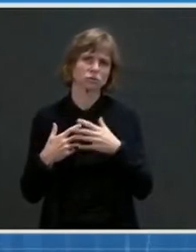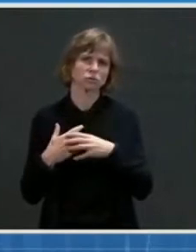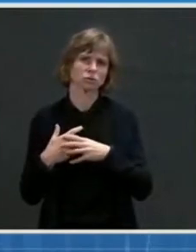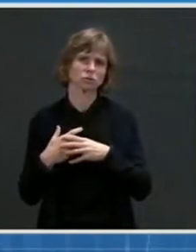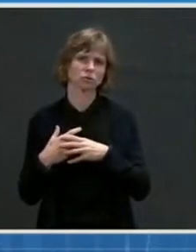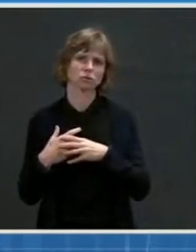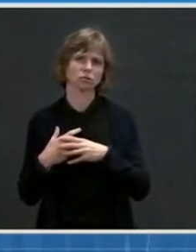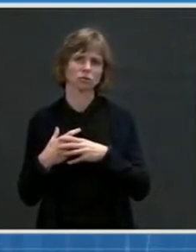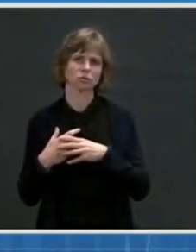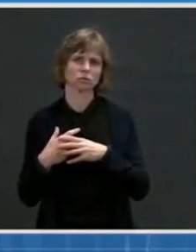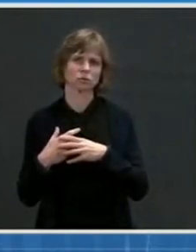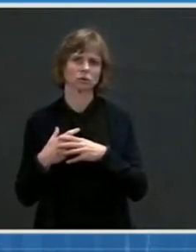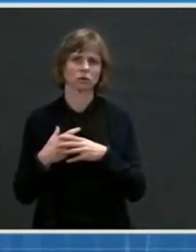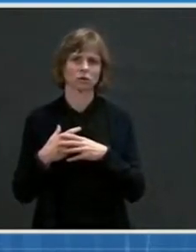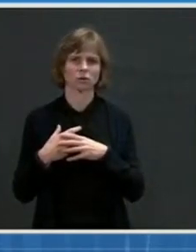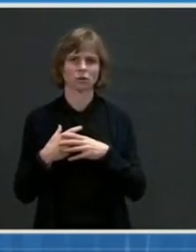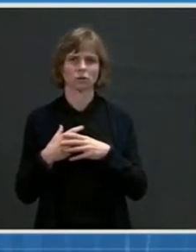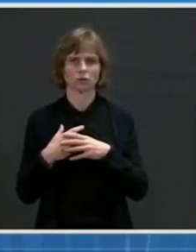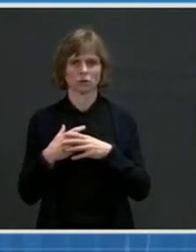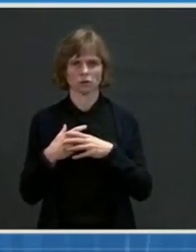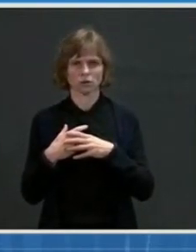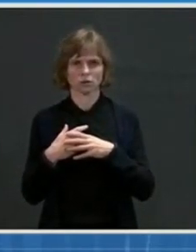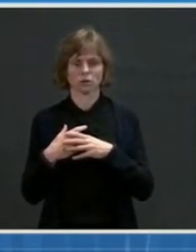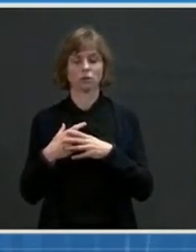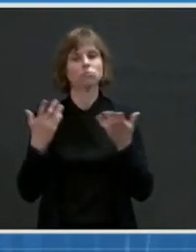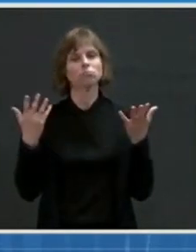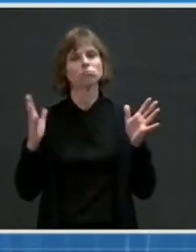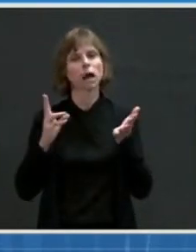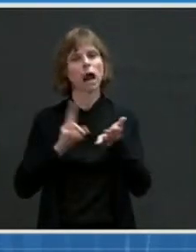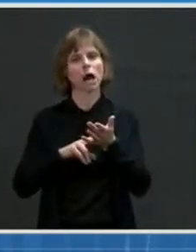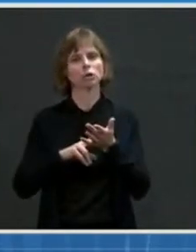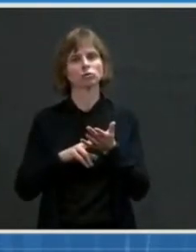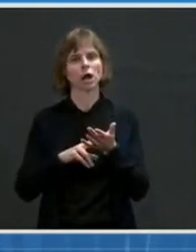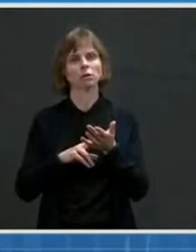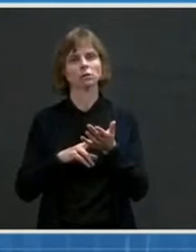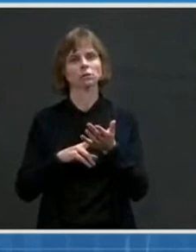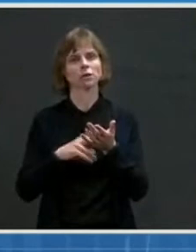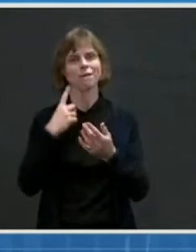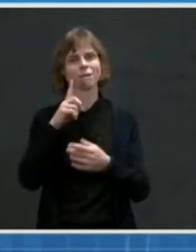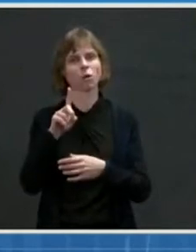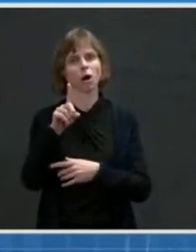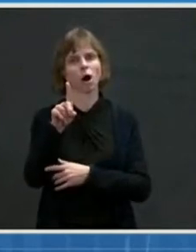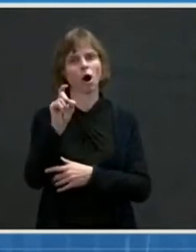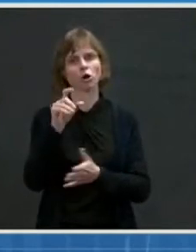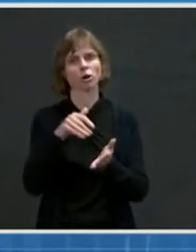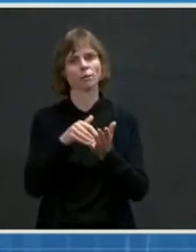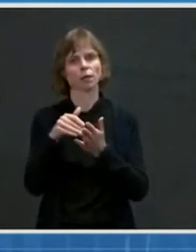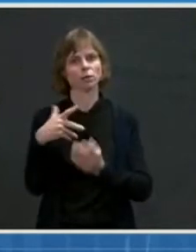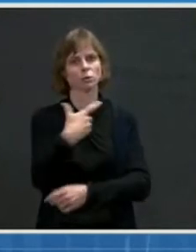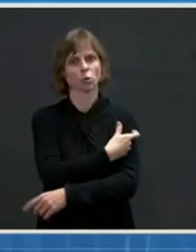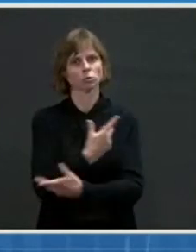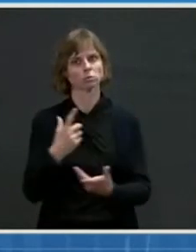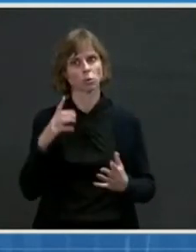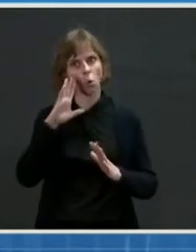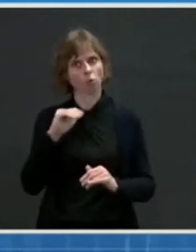YOU KNOW WHETHER THEY ARE MANUFACTURING AND WHERE THEY ARE IN THAT.